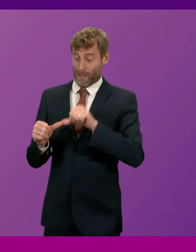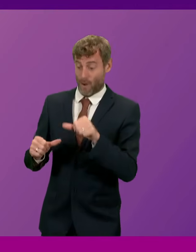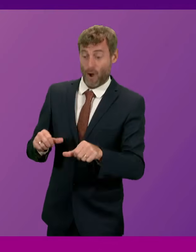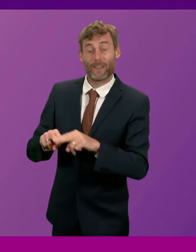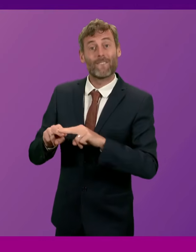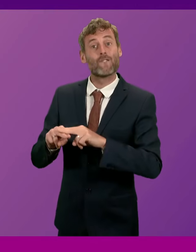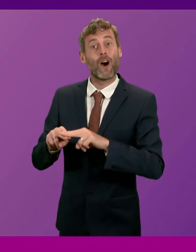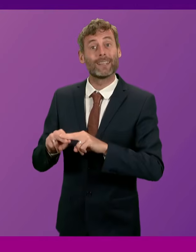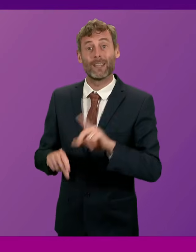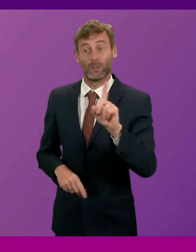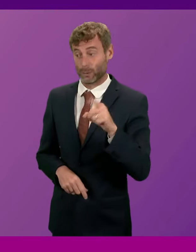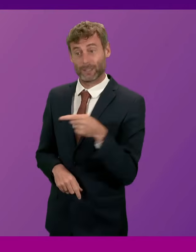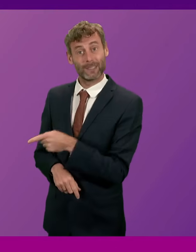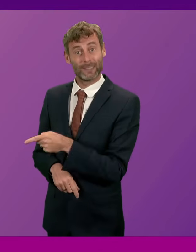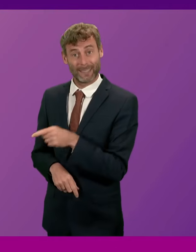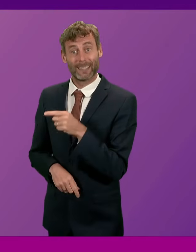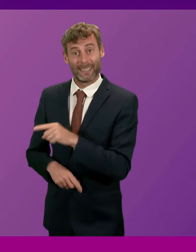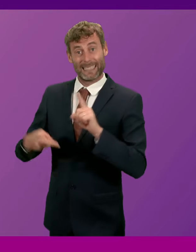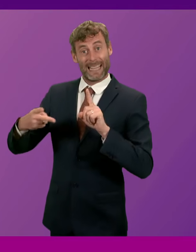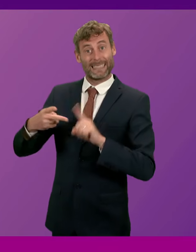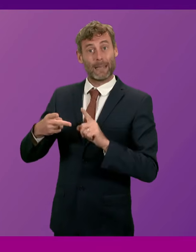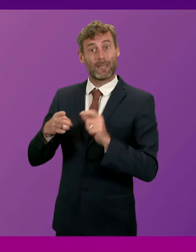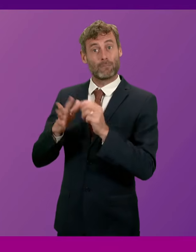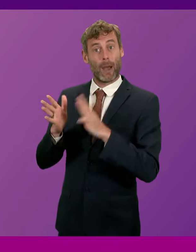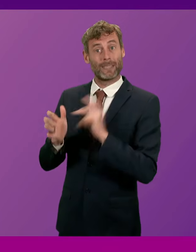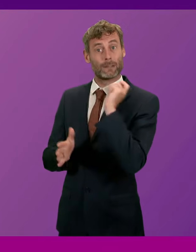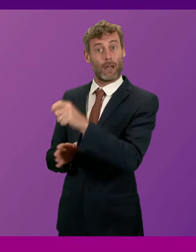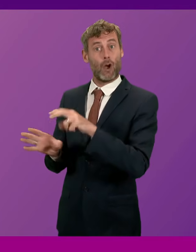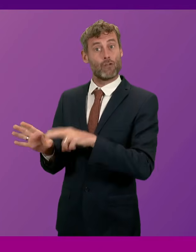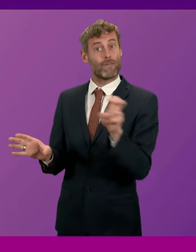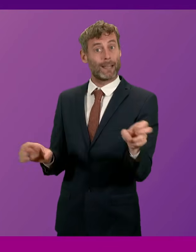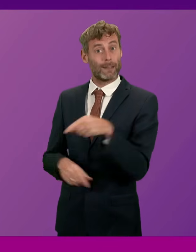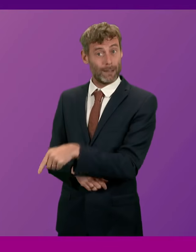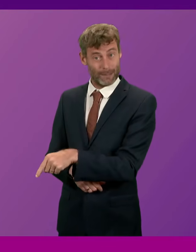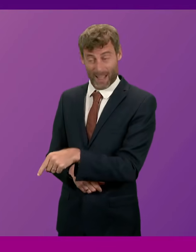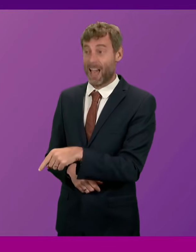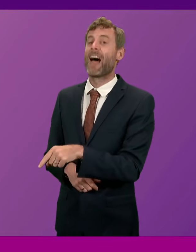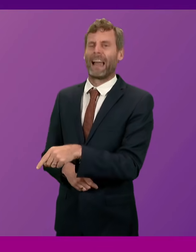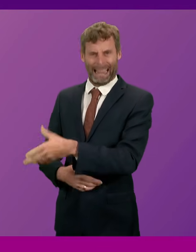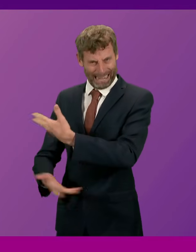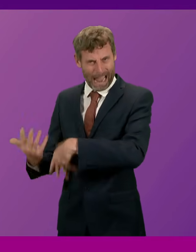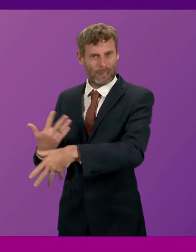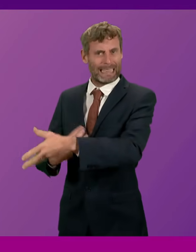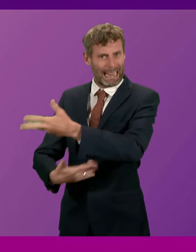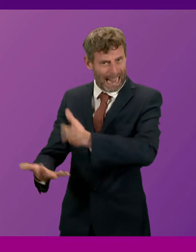with the resignation of the Deputy Prime Minister and chaos added to chaos, and the